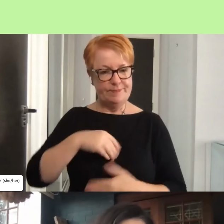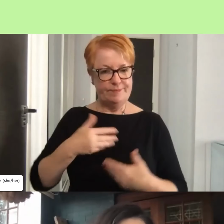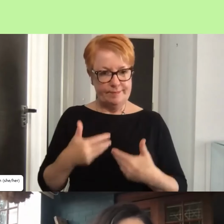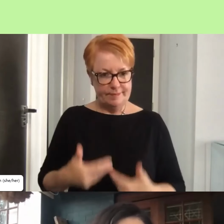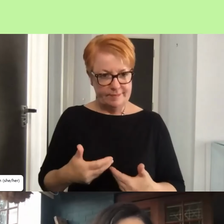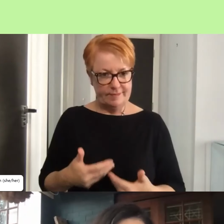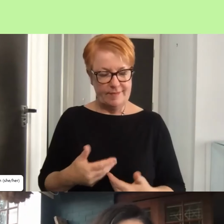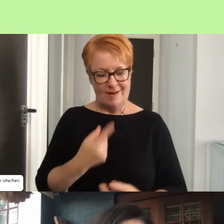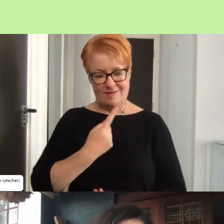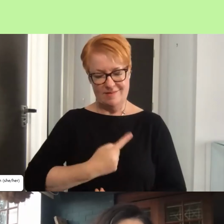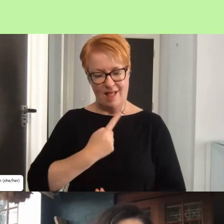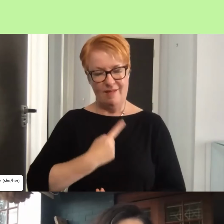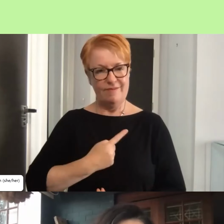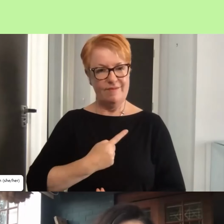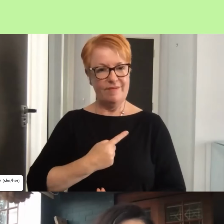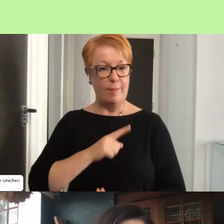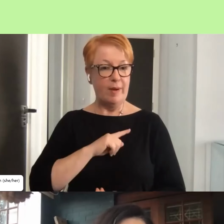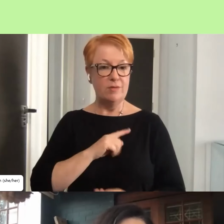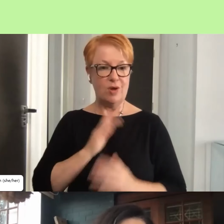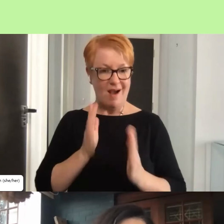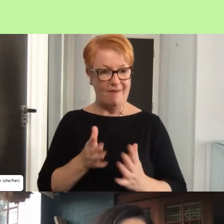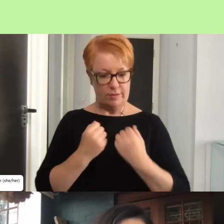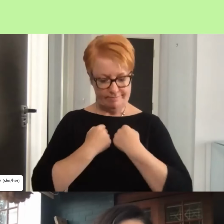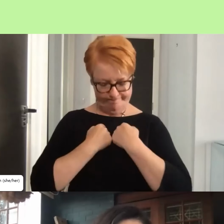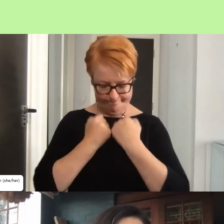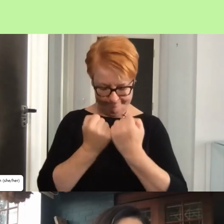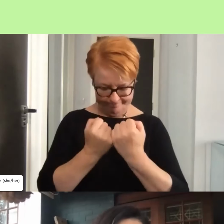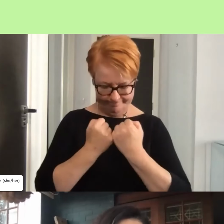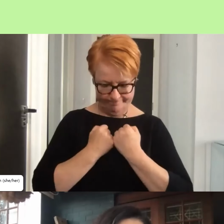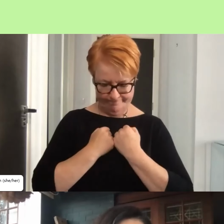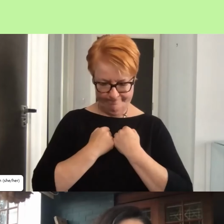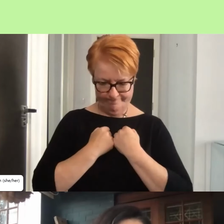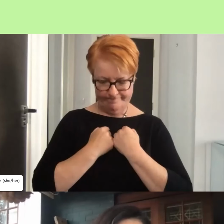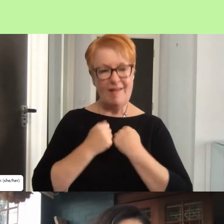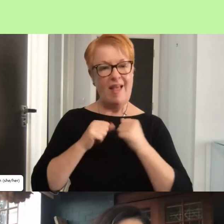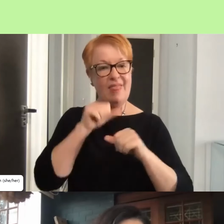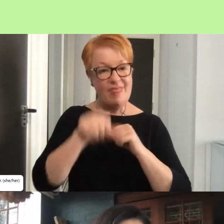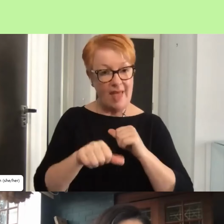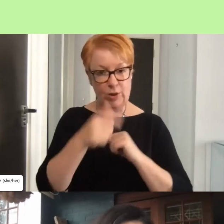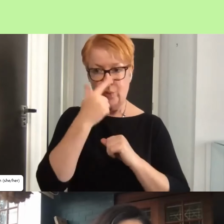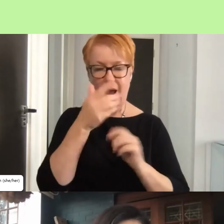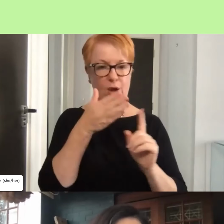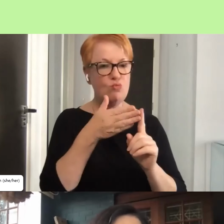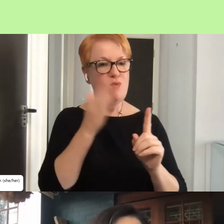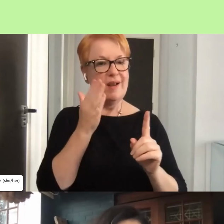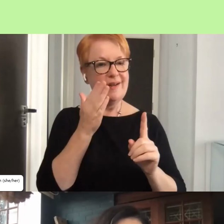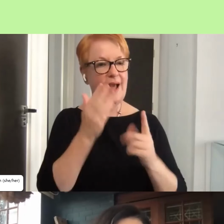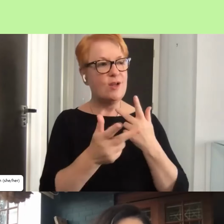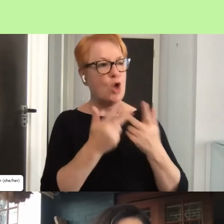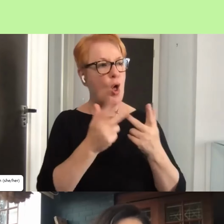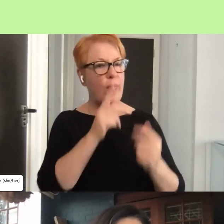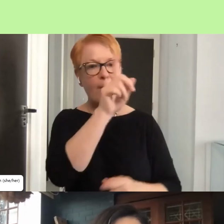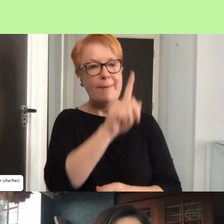in a way that was like fully recognisant of another person's being.